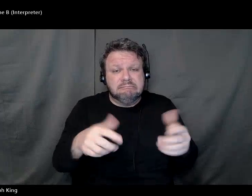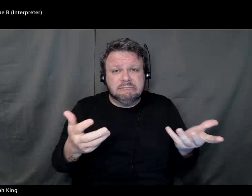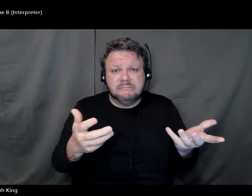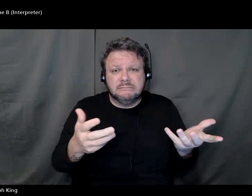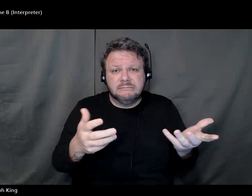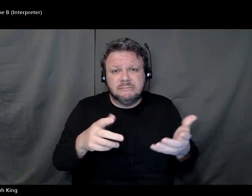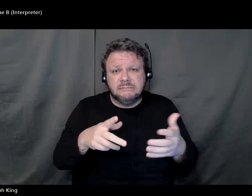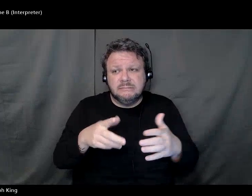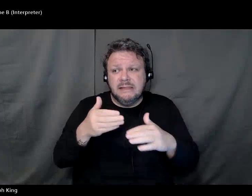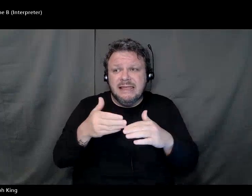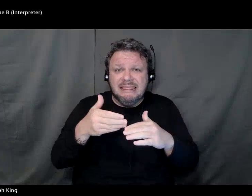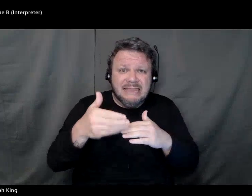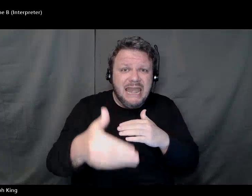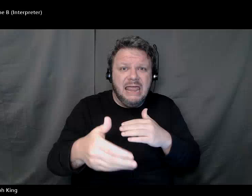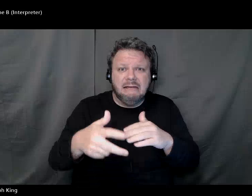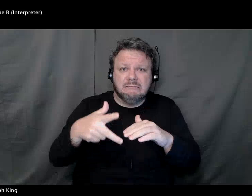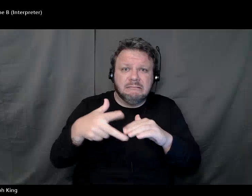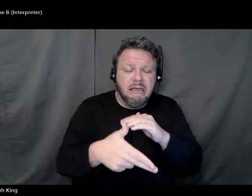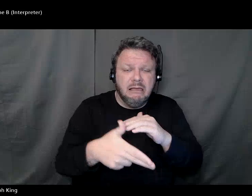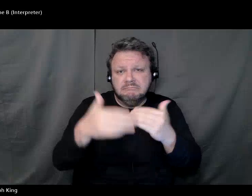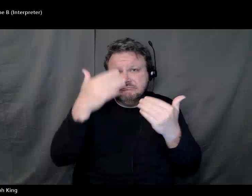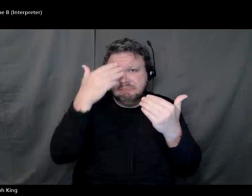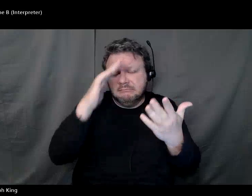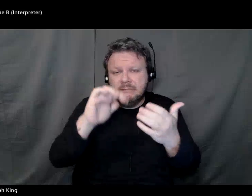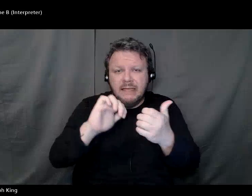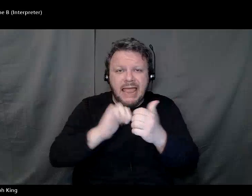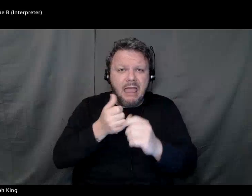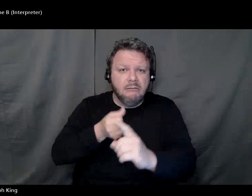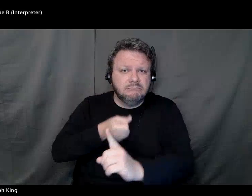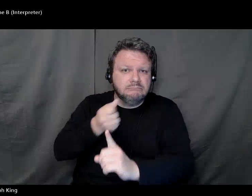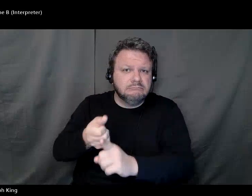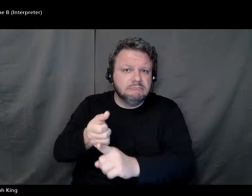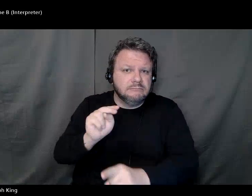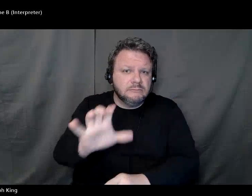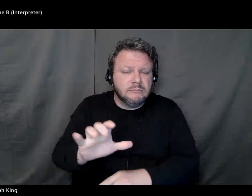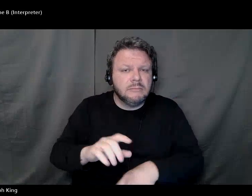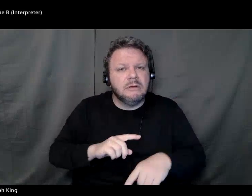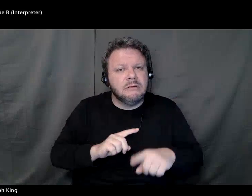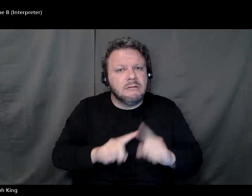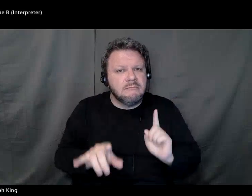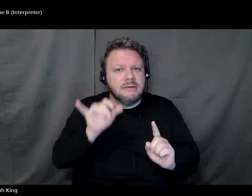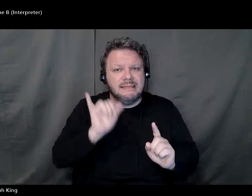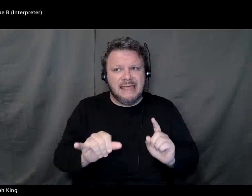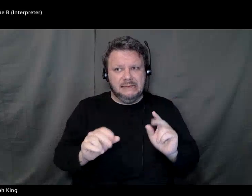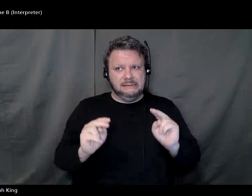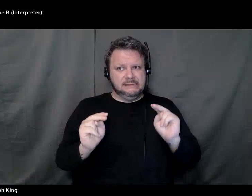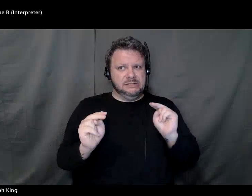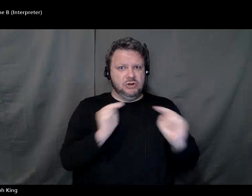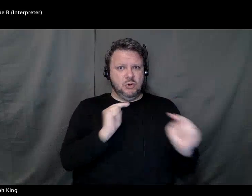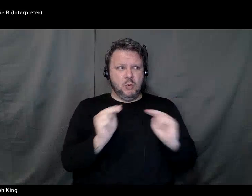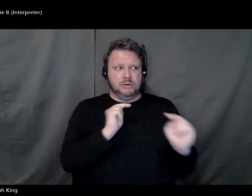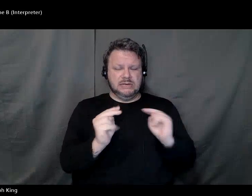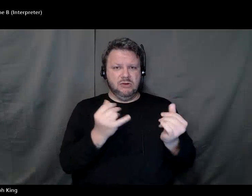Exactly what cuts will be coming down the pipeline. How they'll affect North Carolina, but that is under negotiation. Right now in DC.